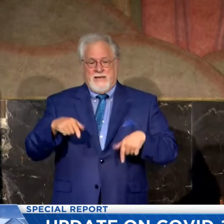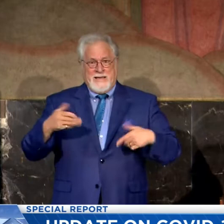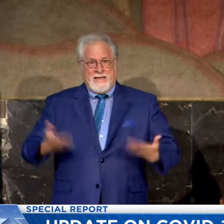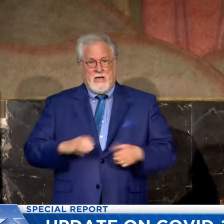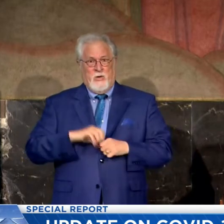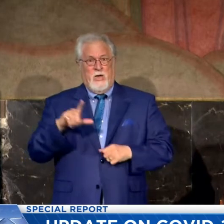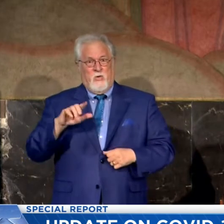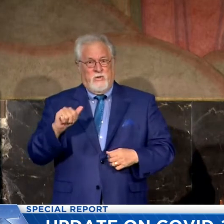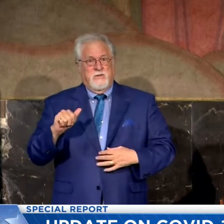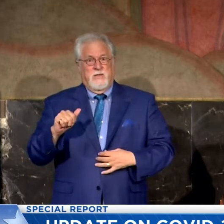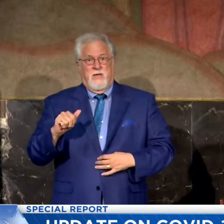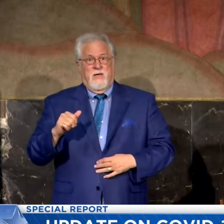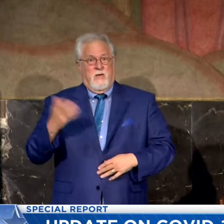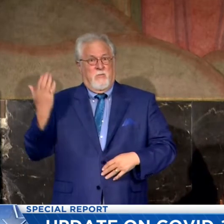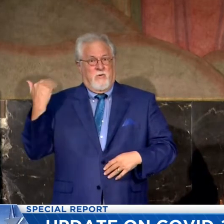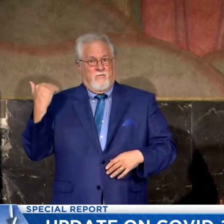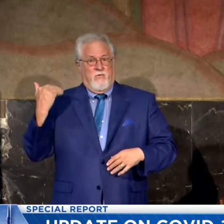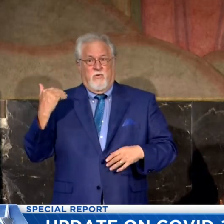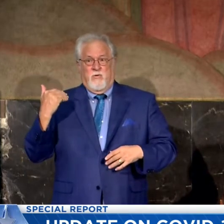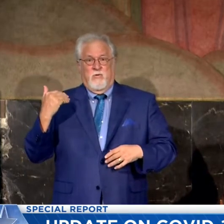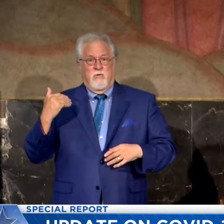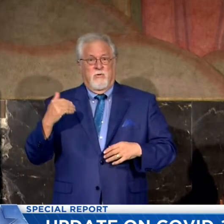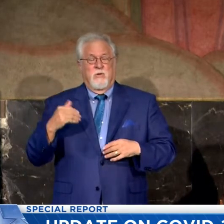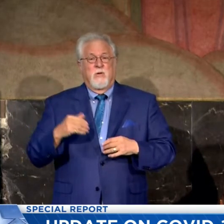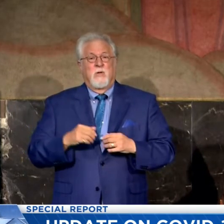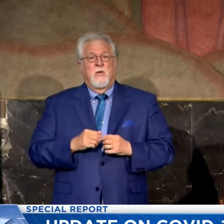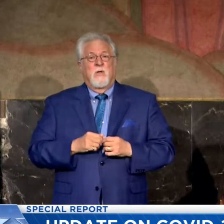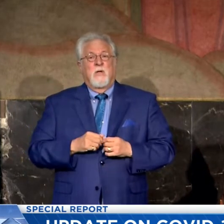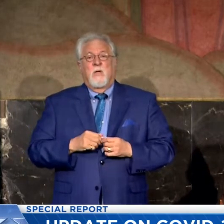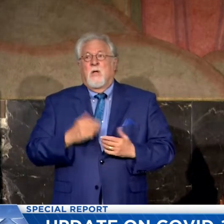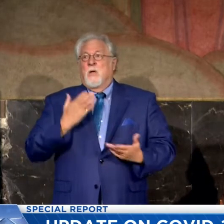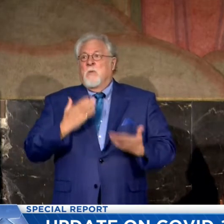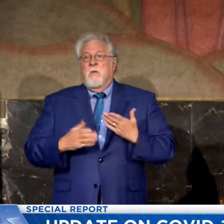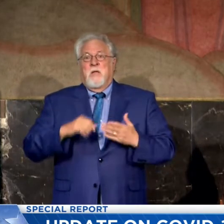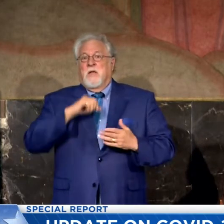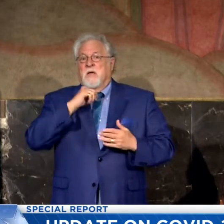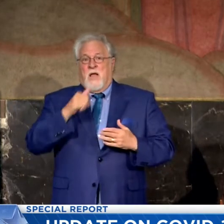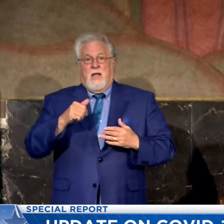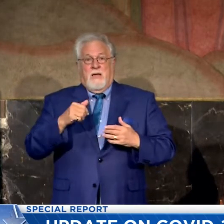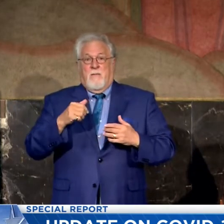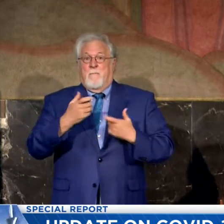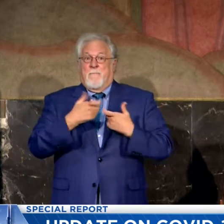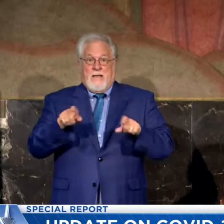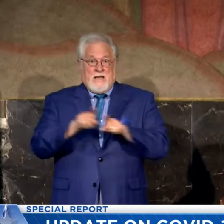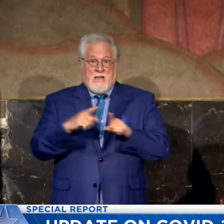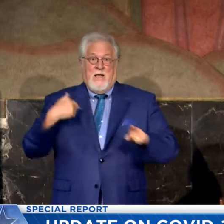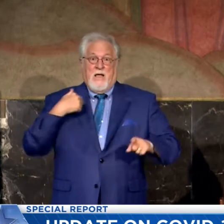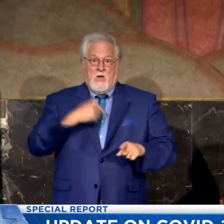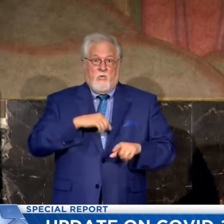PUBLIC HEALTH EMERGENCIES FOR A LONG TIME. IT HAS BEEN DONE HERE AT